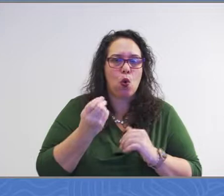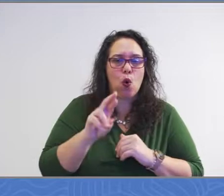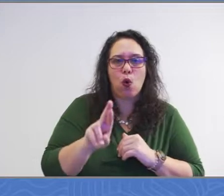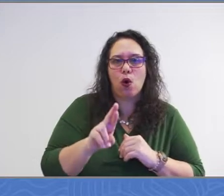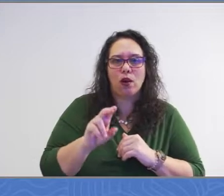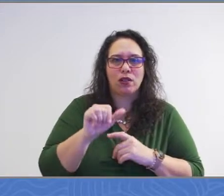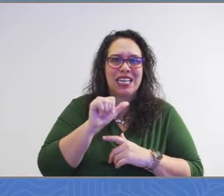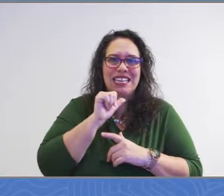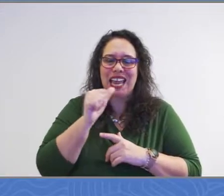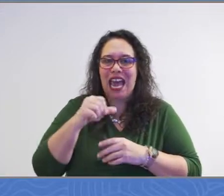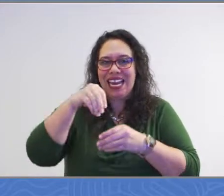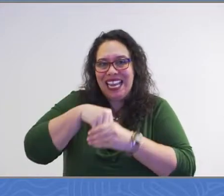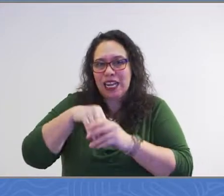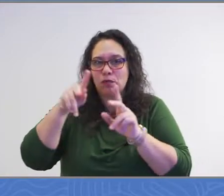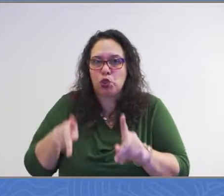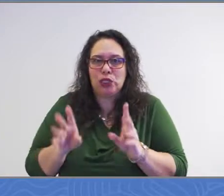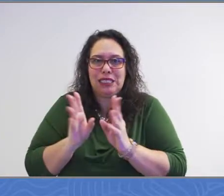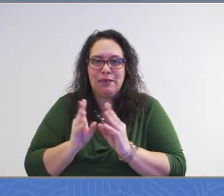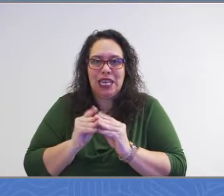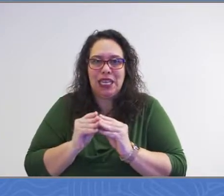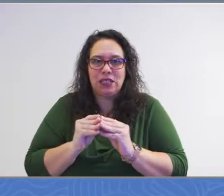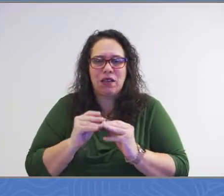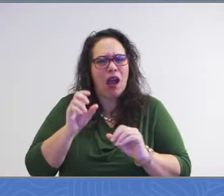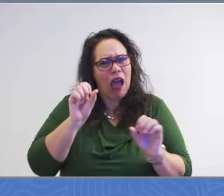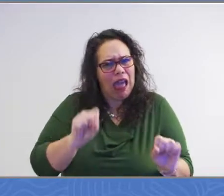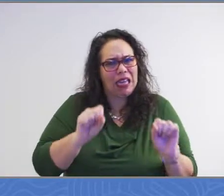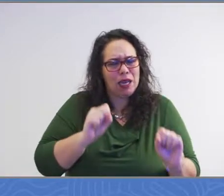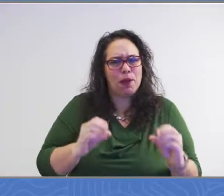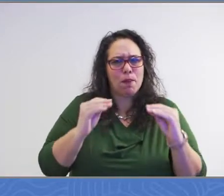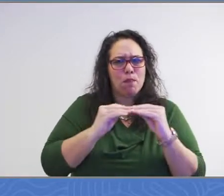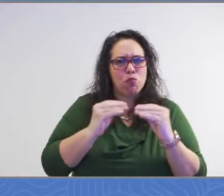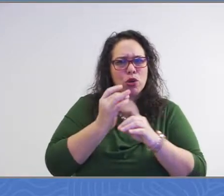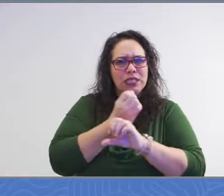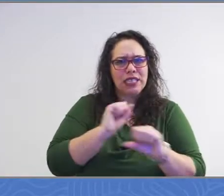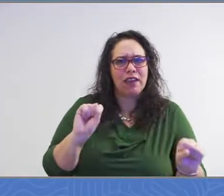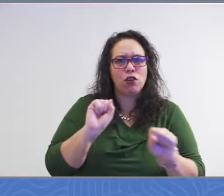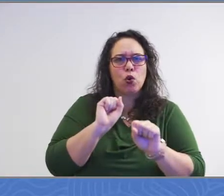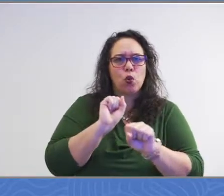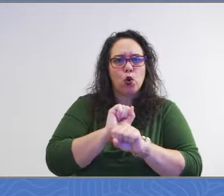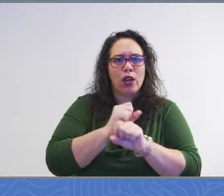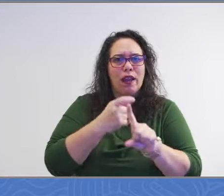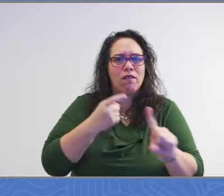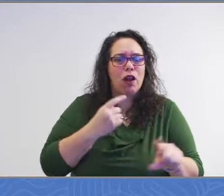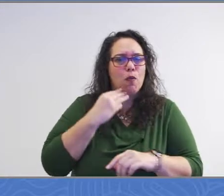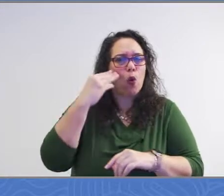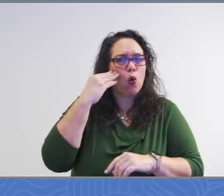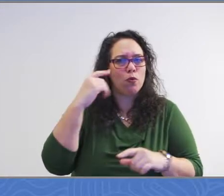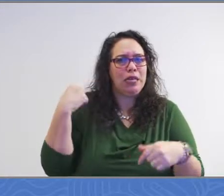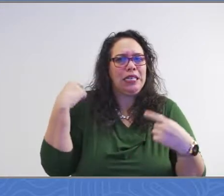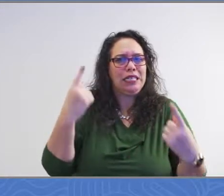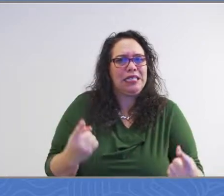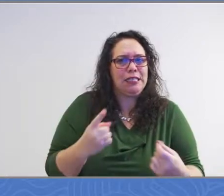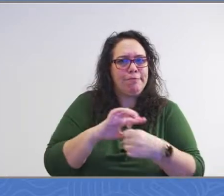when I could be safely working from home until the pandemic subsides. I again, respectfully ask